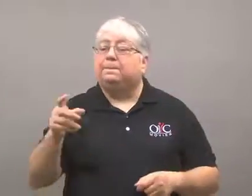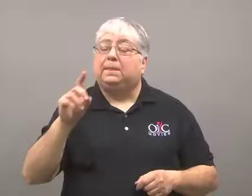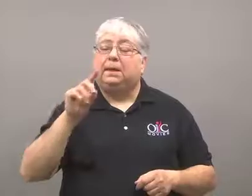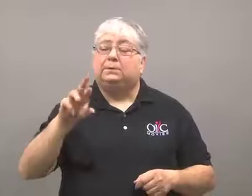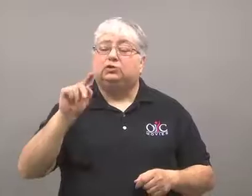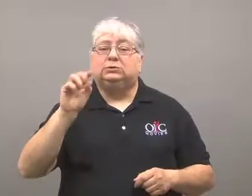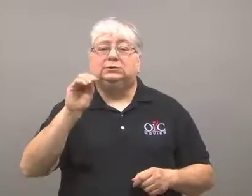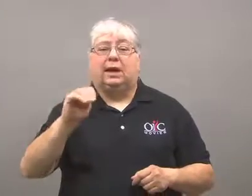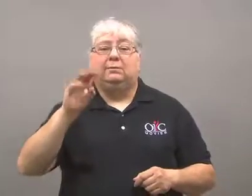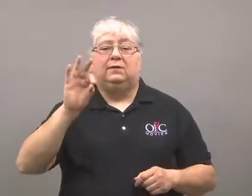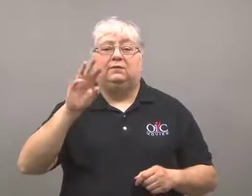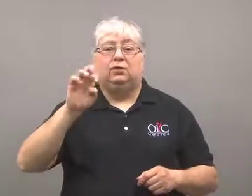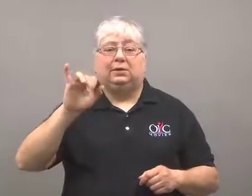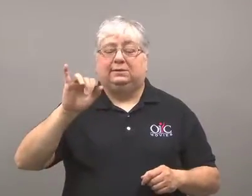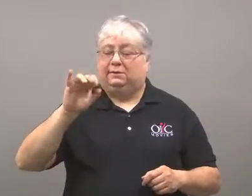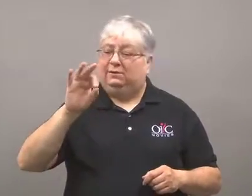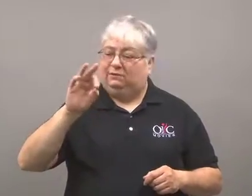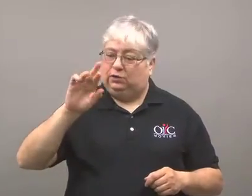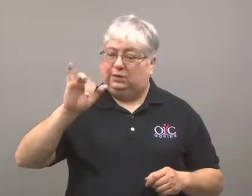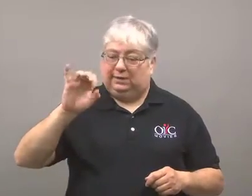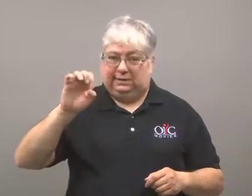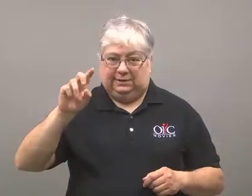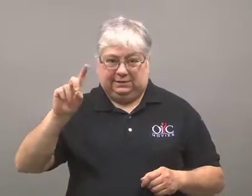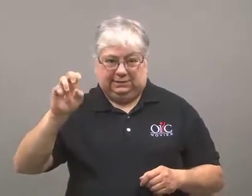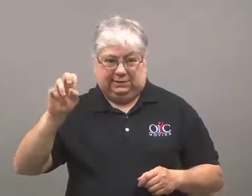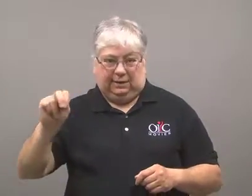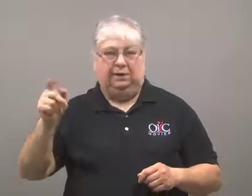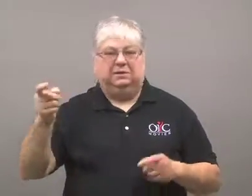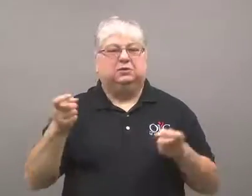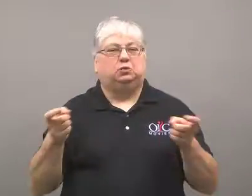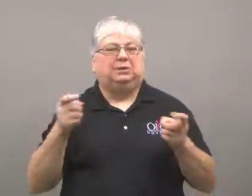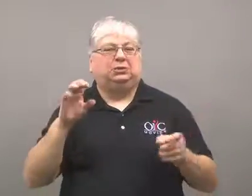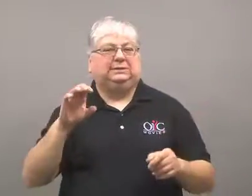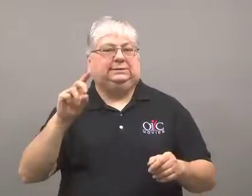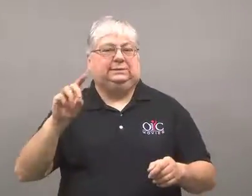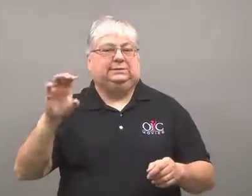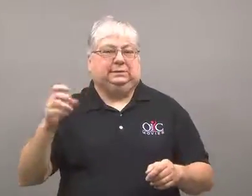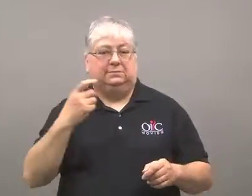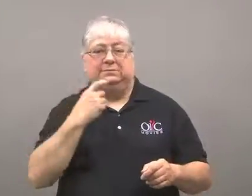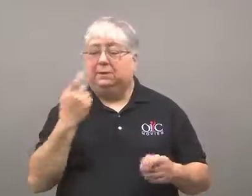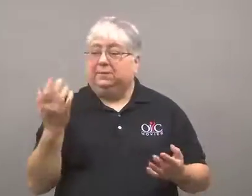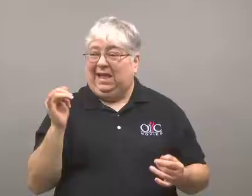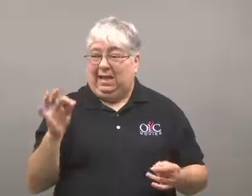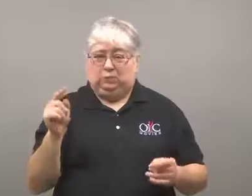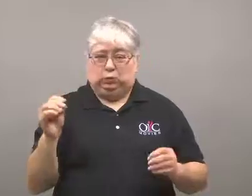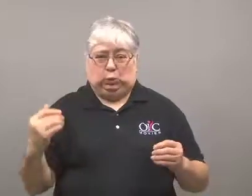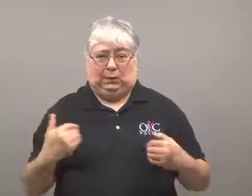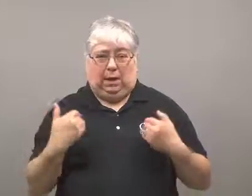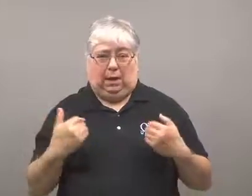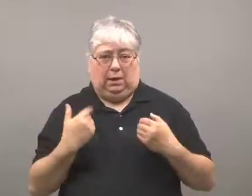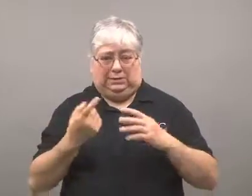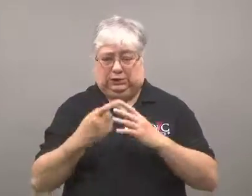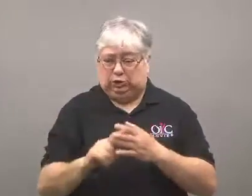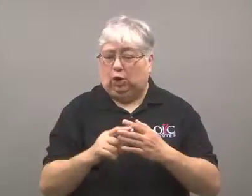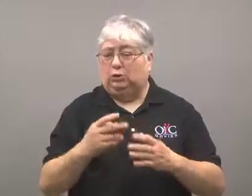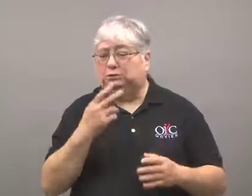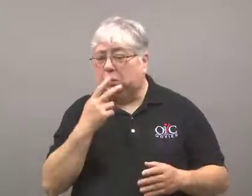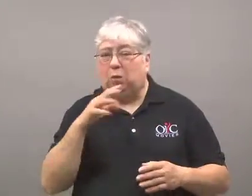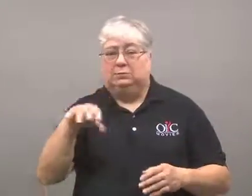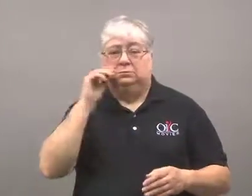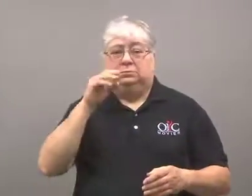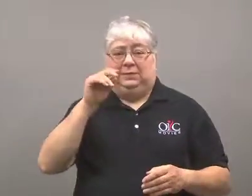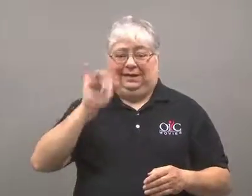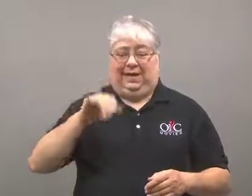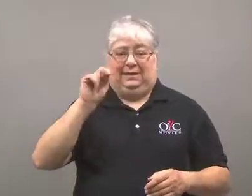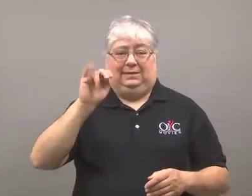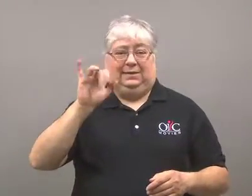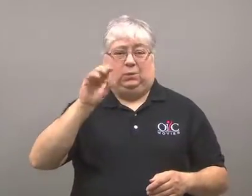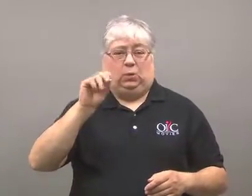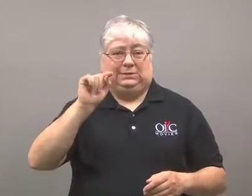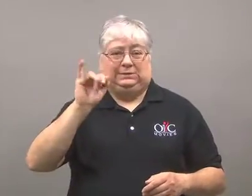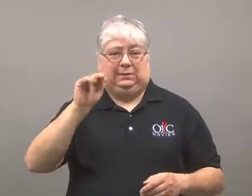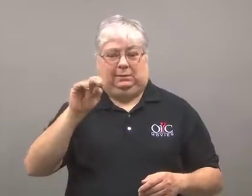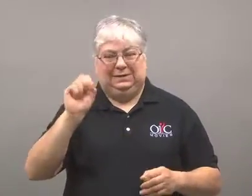Dr. Tom Frieden, director of the CDC, says using nicotine at too young an age